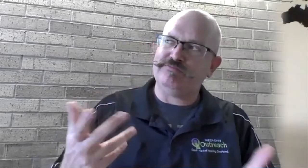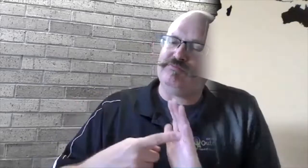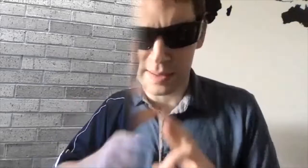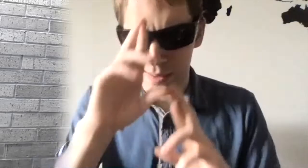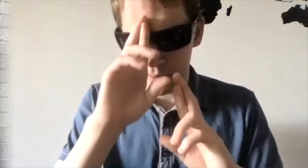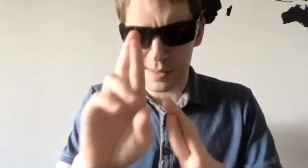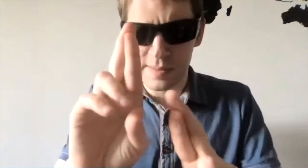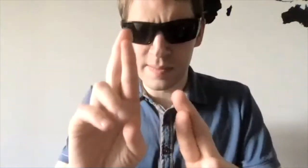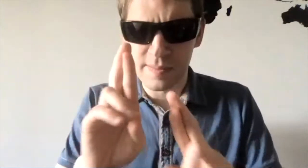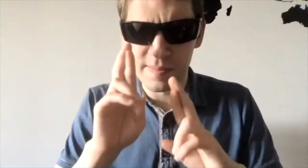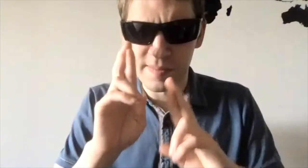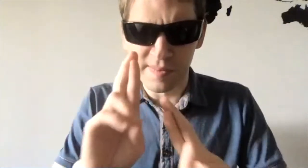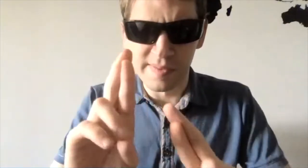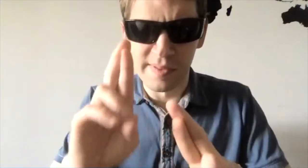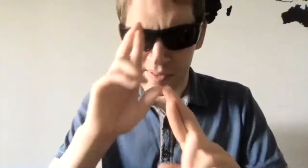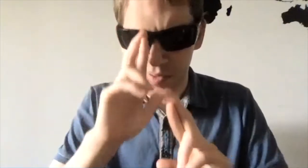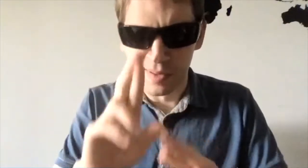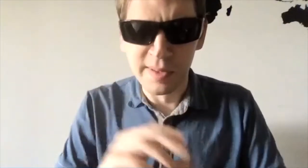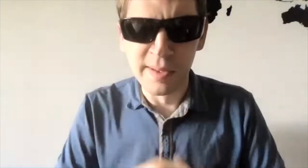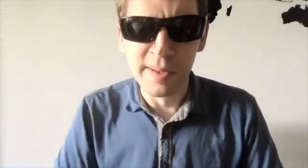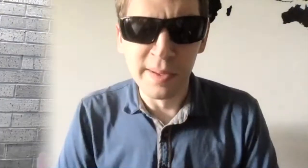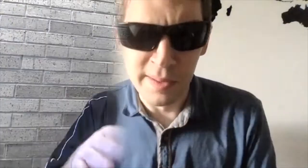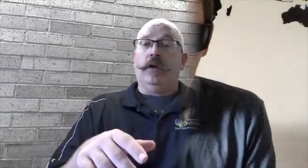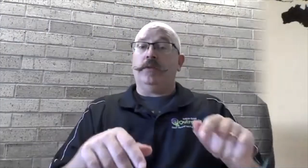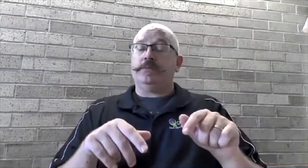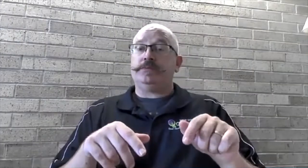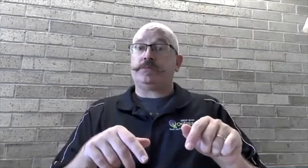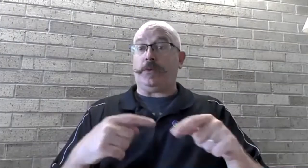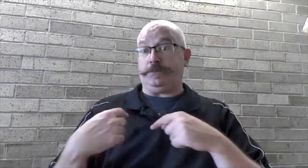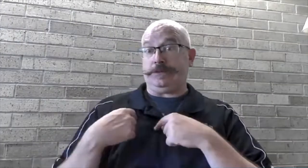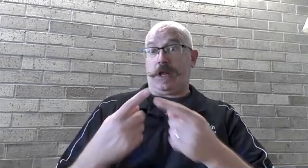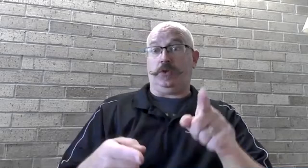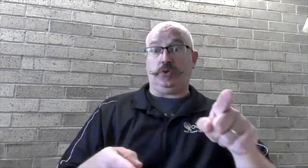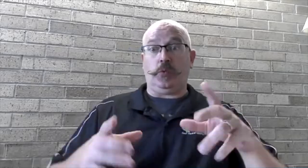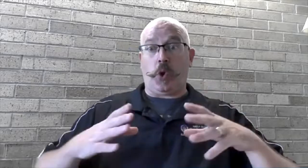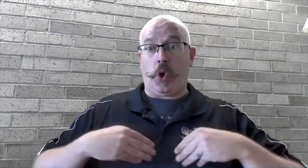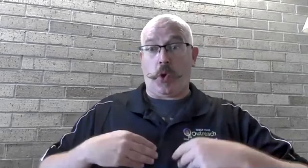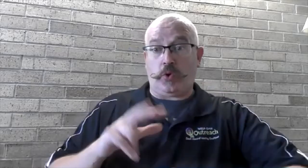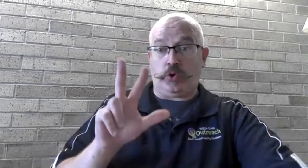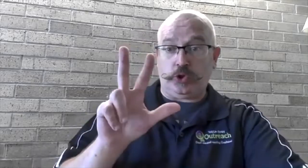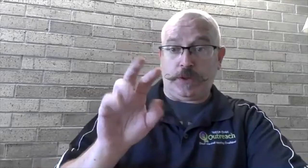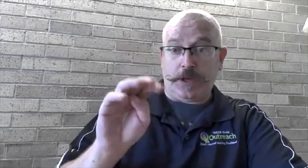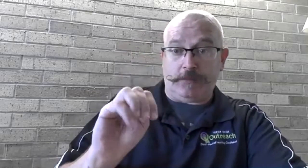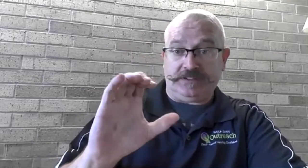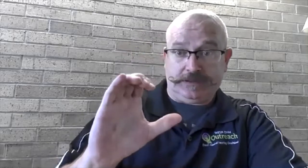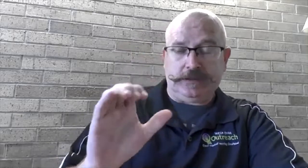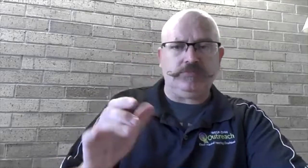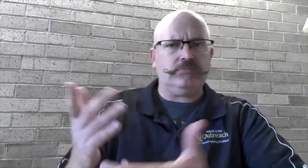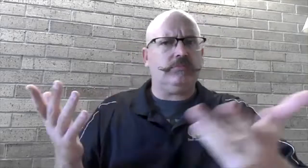There are some shirts that I have those stripes and I make sure not to wear those anymore. And it's just one way that I can show compassion